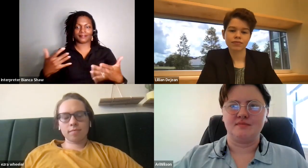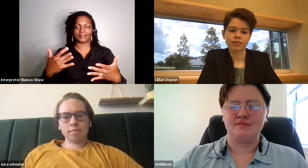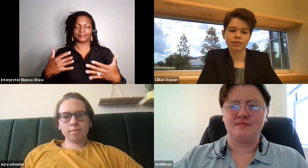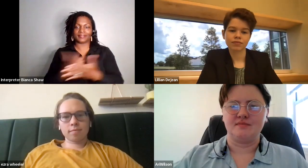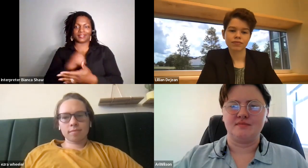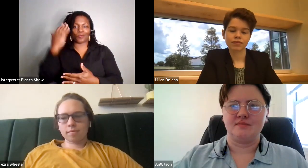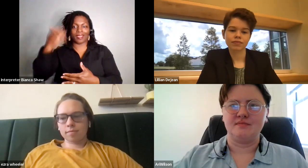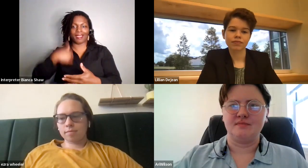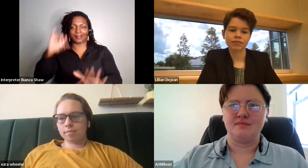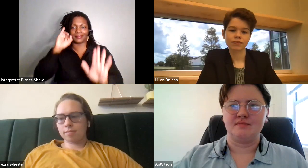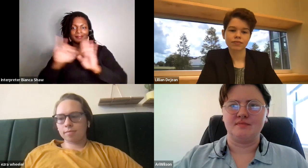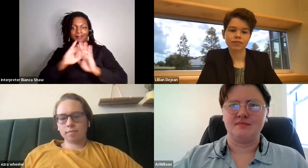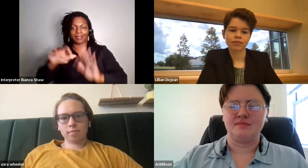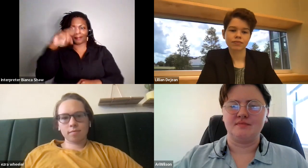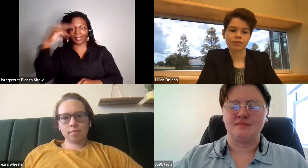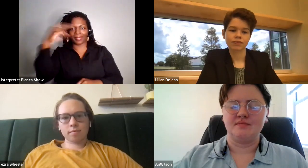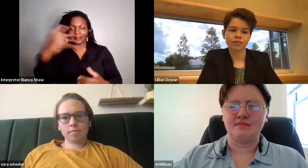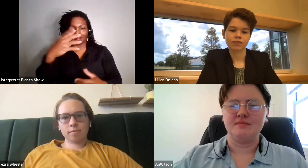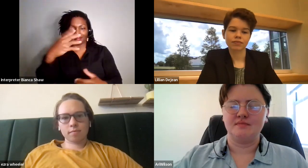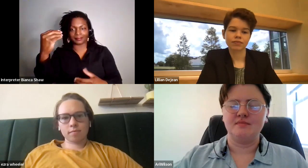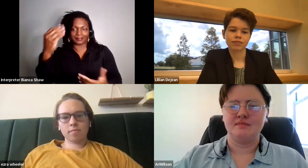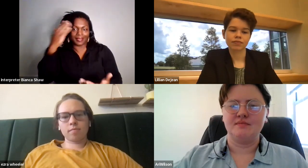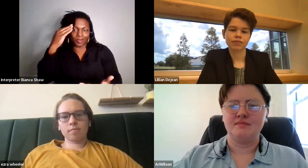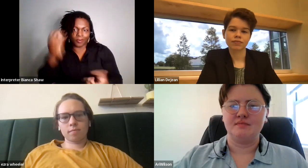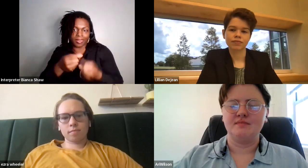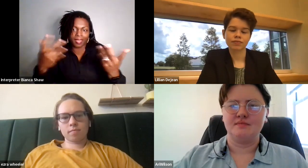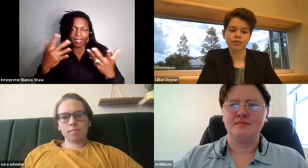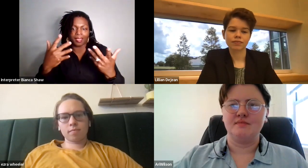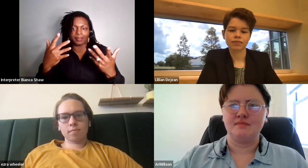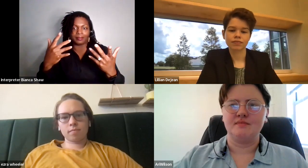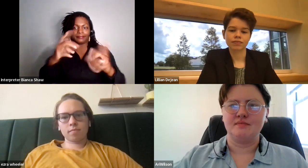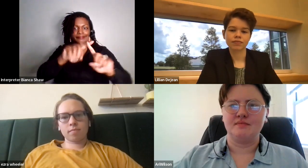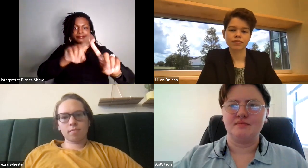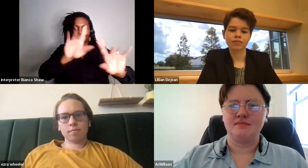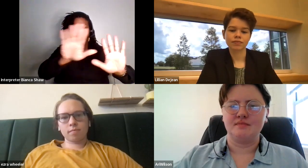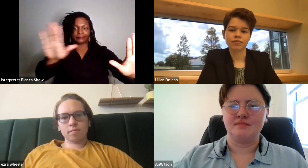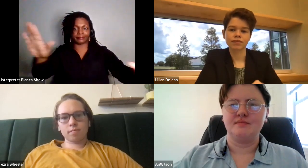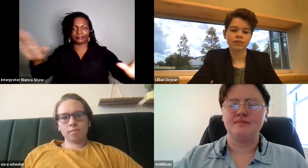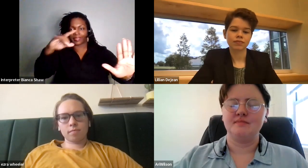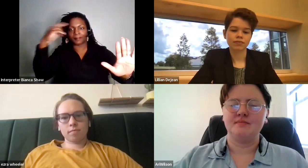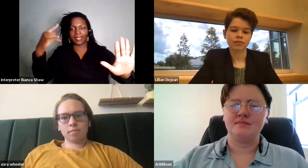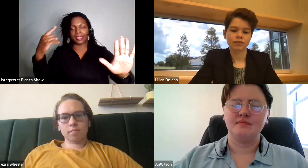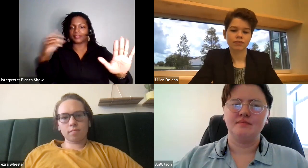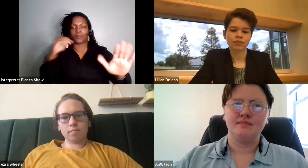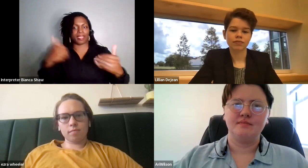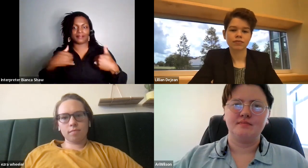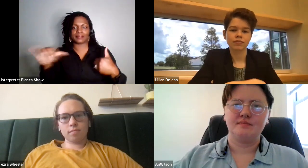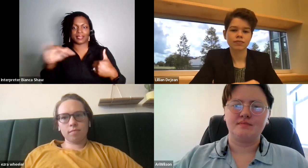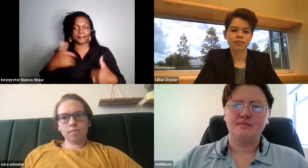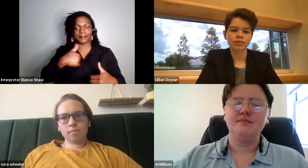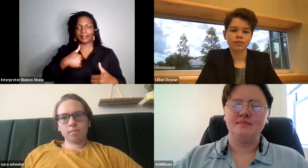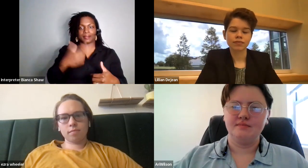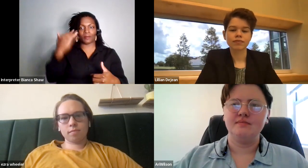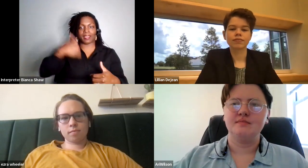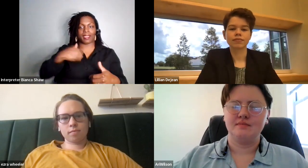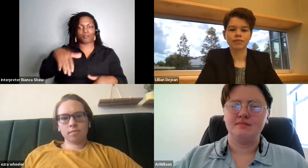lot of like individuals, may not have had that same and the advantages that I've had, because I group in the military I was around different cultures.